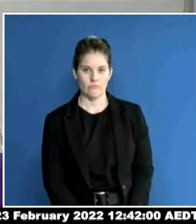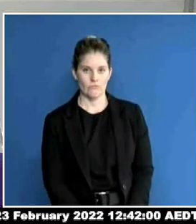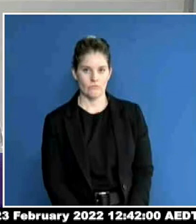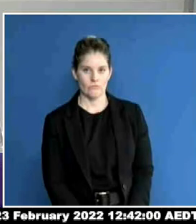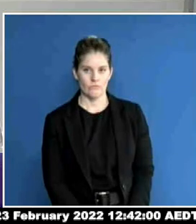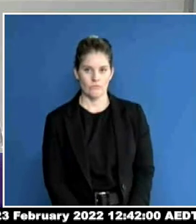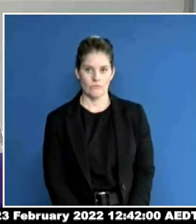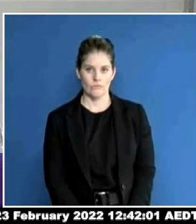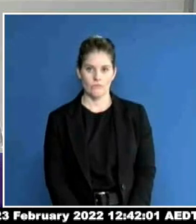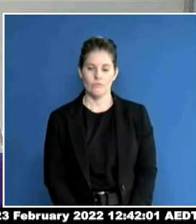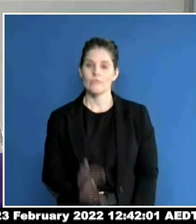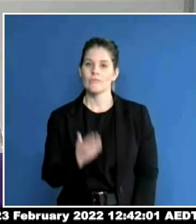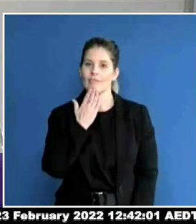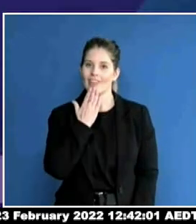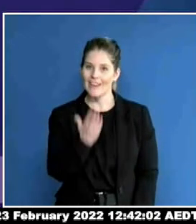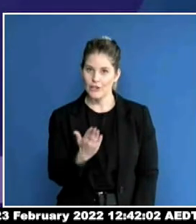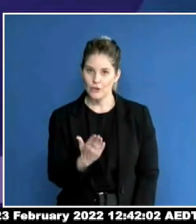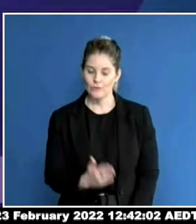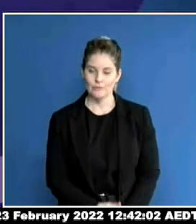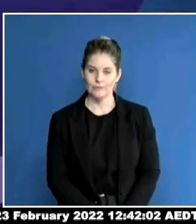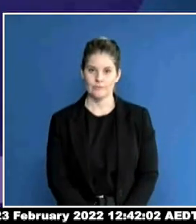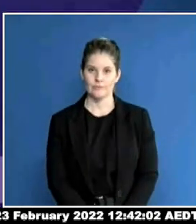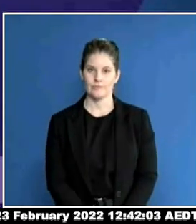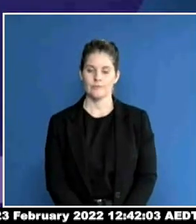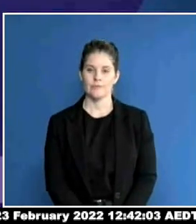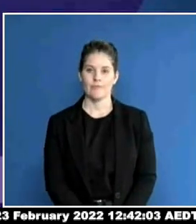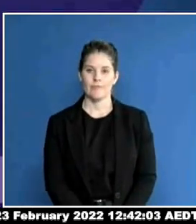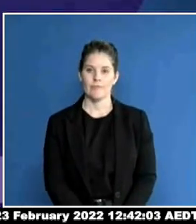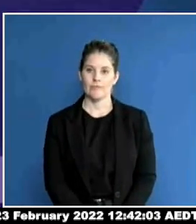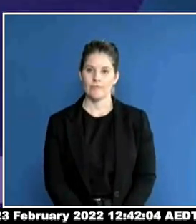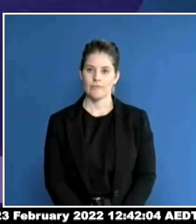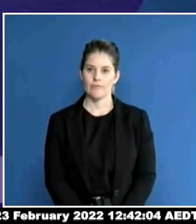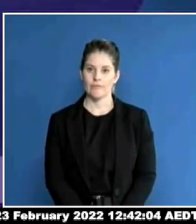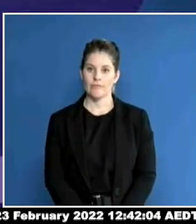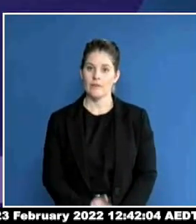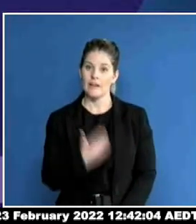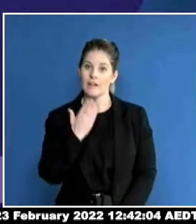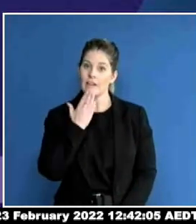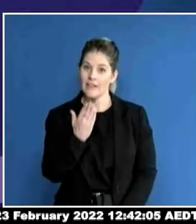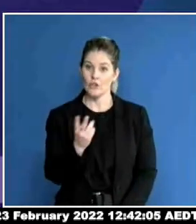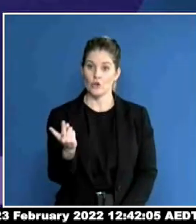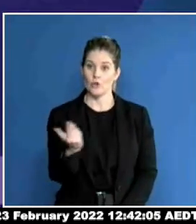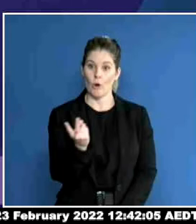And thank you for - particularly for coming to the Commission today to give evidence and